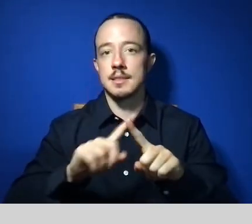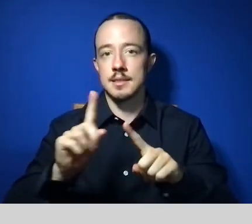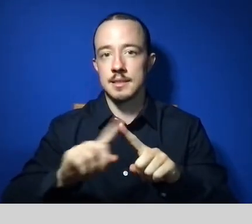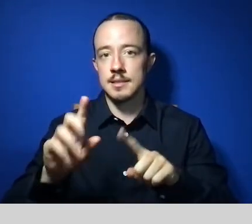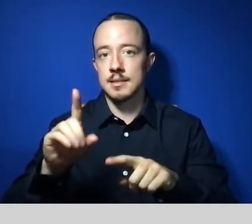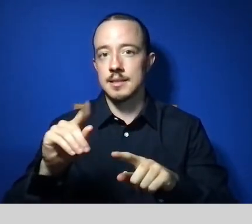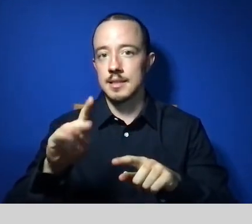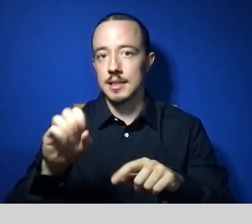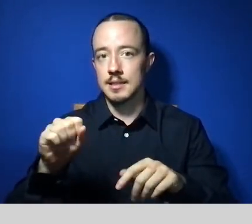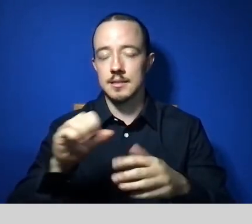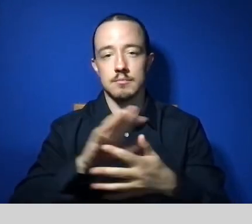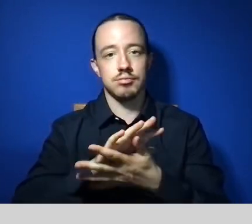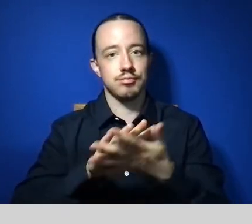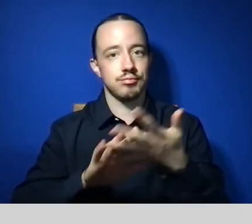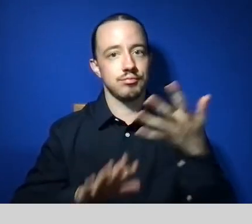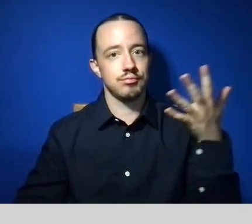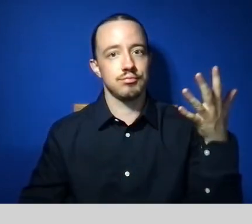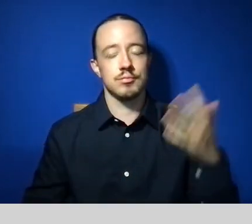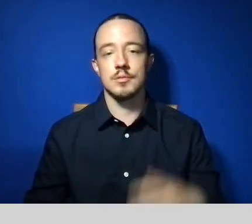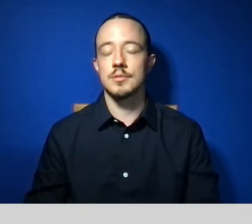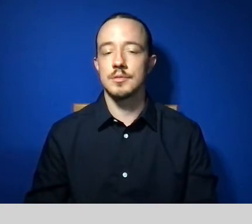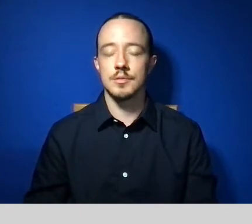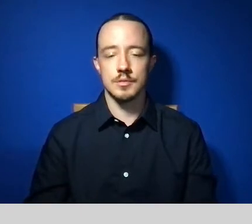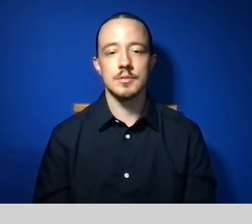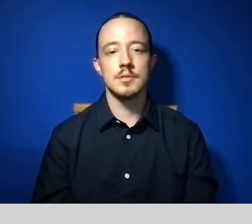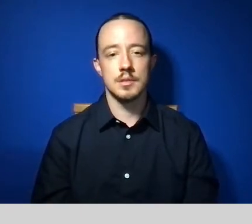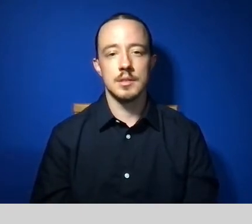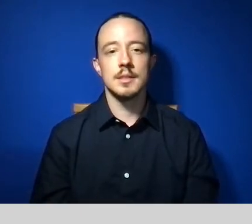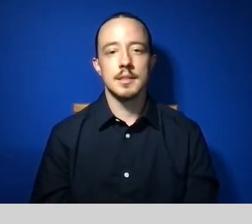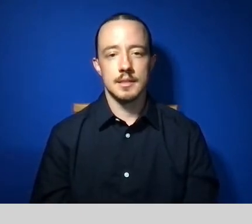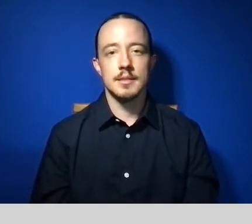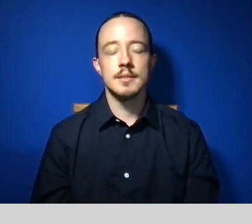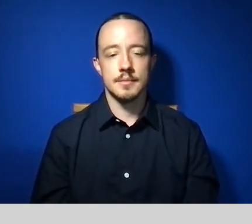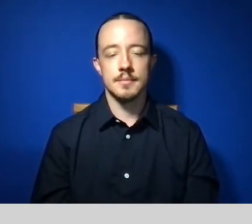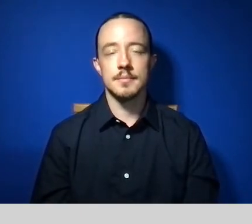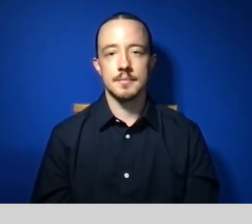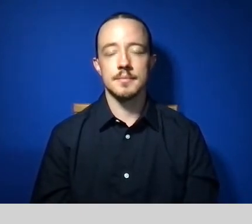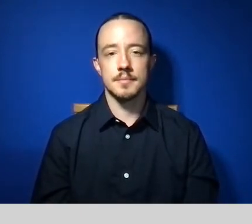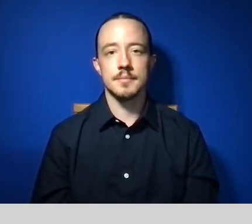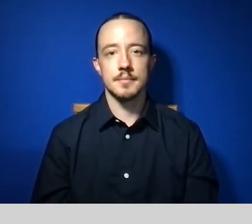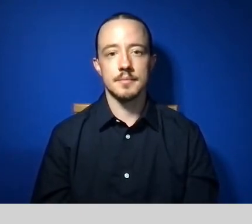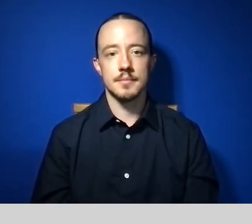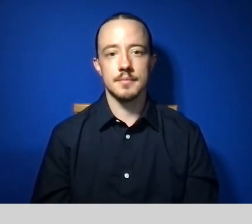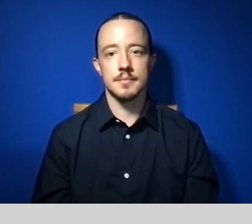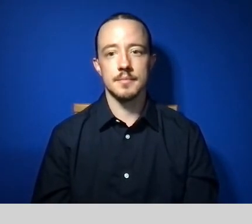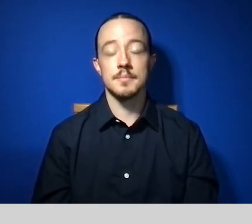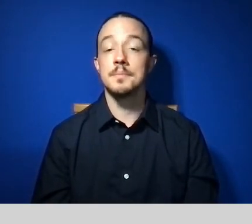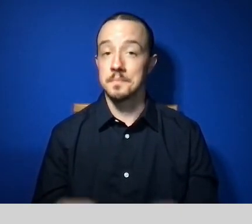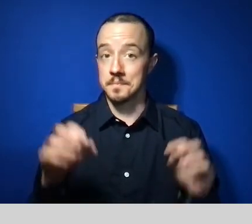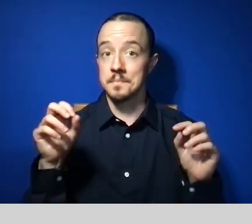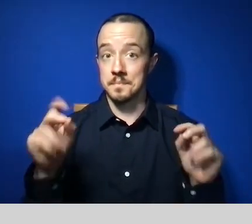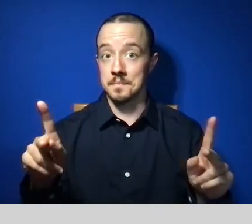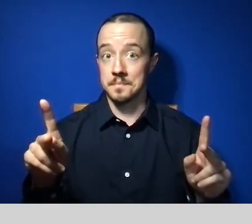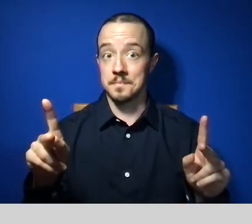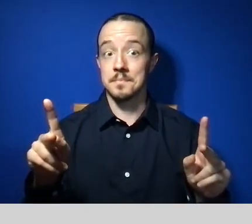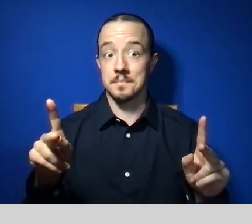we have for three countries. No, actually it's eight countries over time, so it's running. Okay.